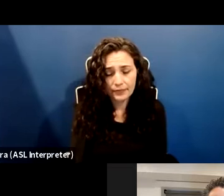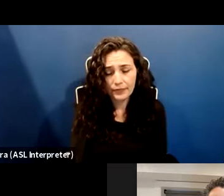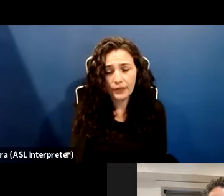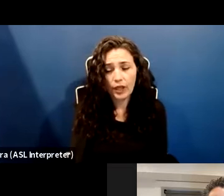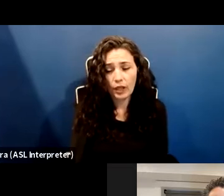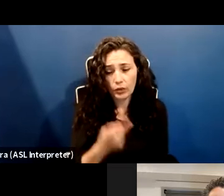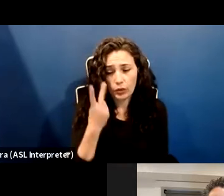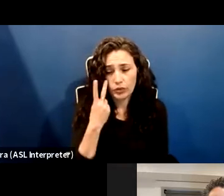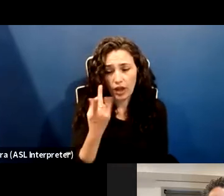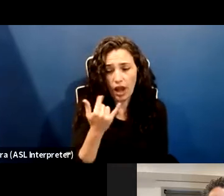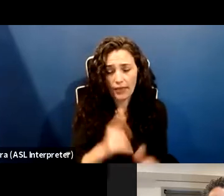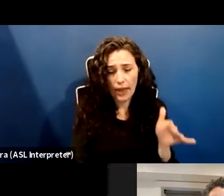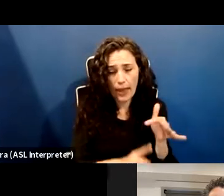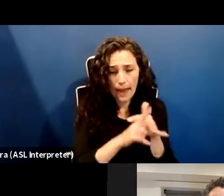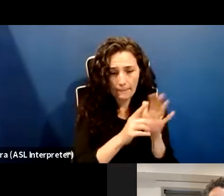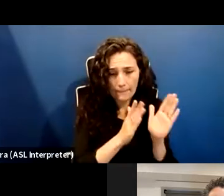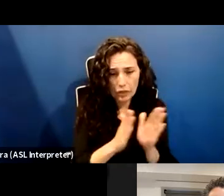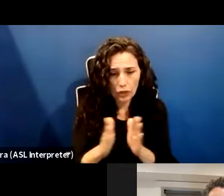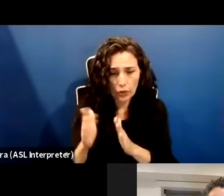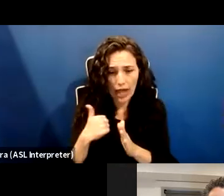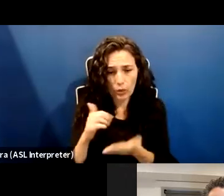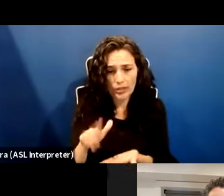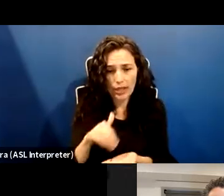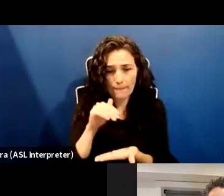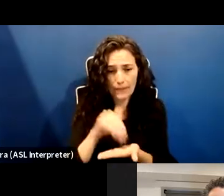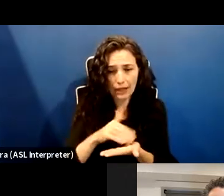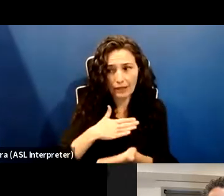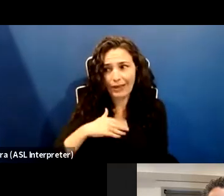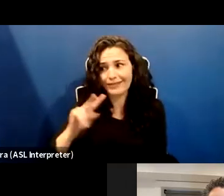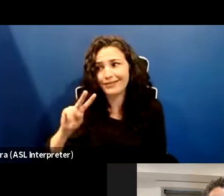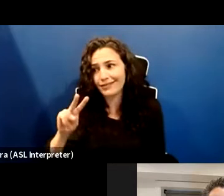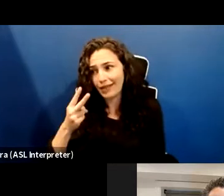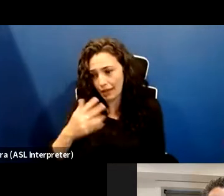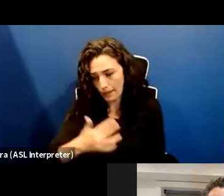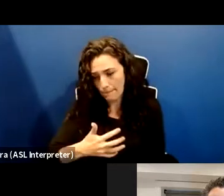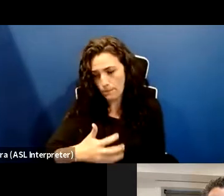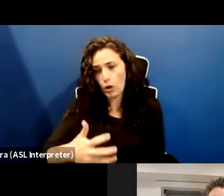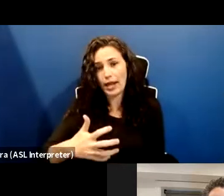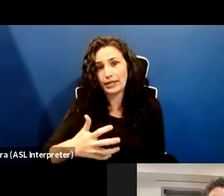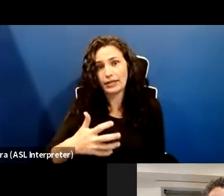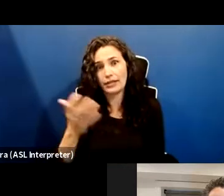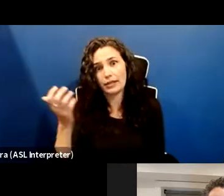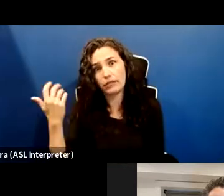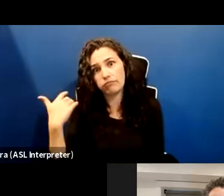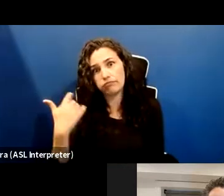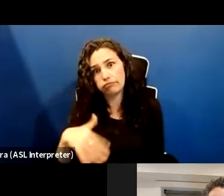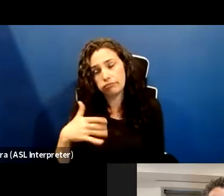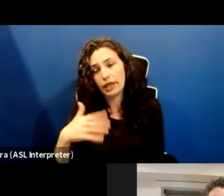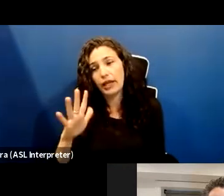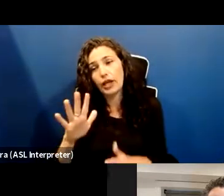I was also in the middle of my second pregnancy. So the, I mean, the pressure was, it was pretty high.